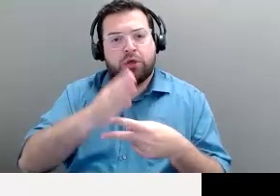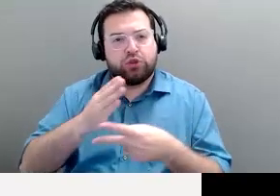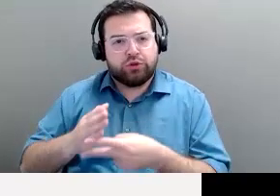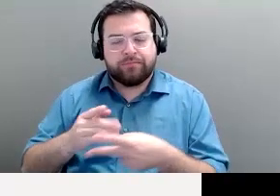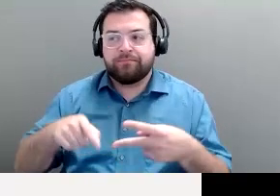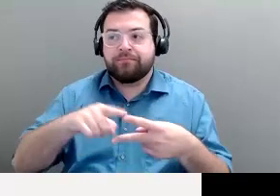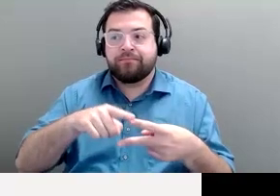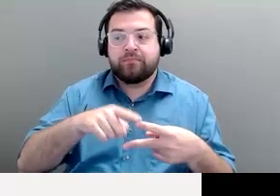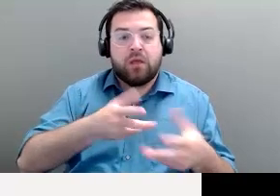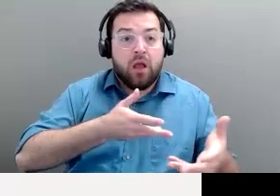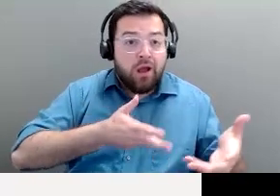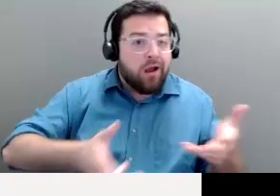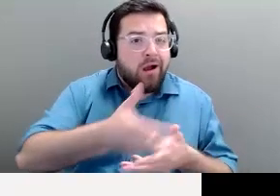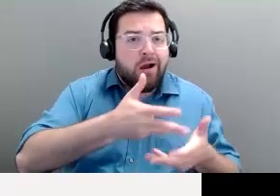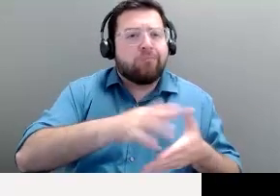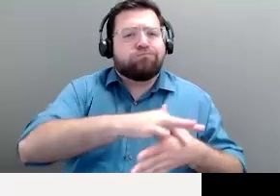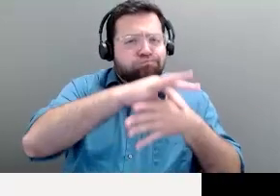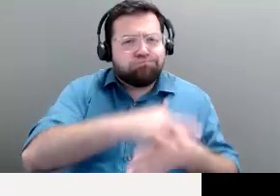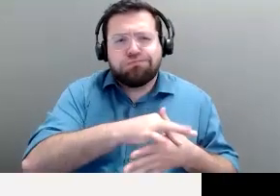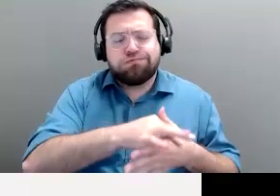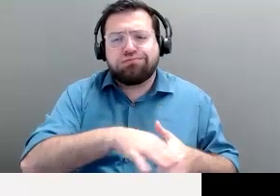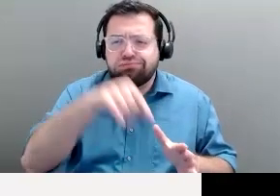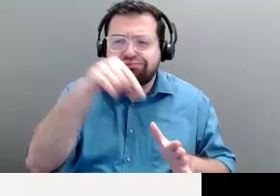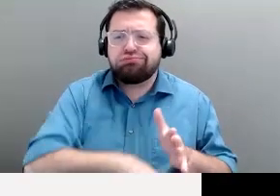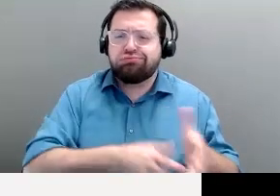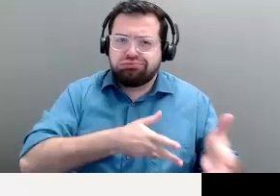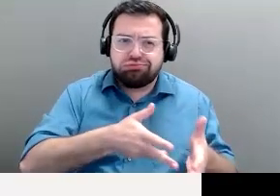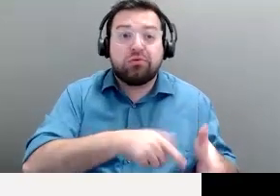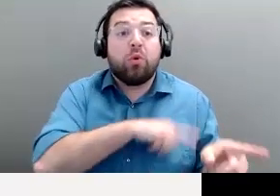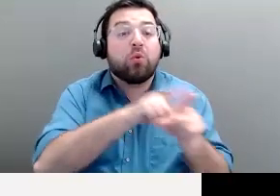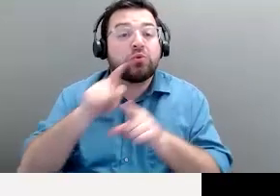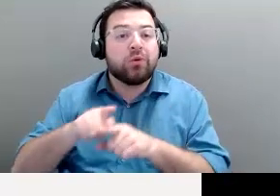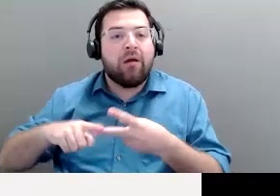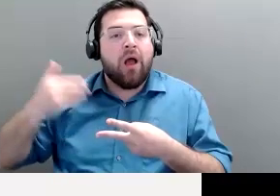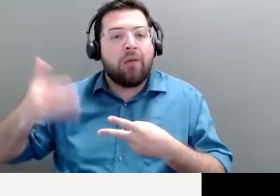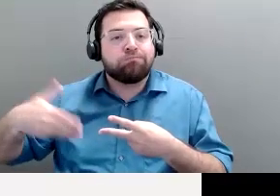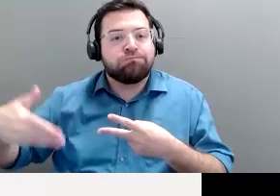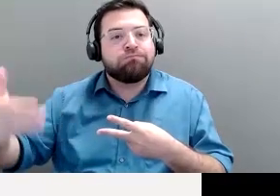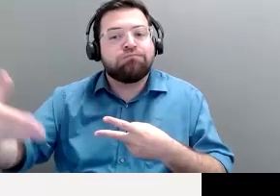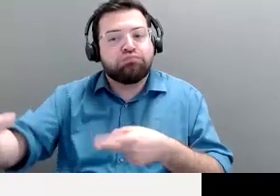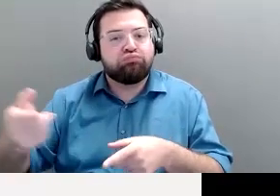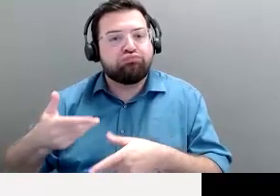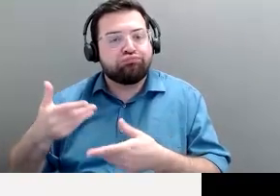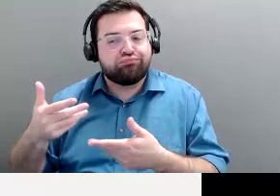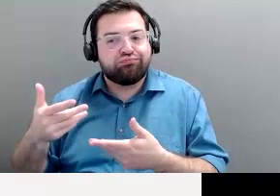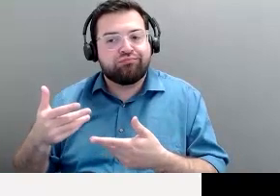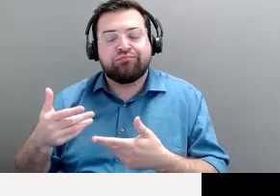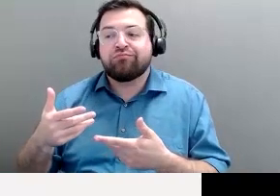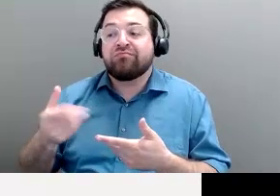and the substantive interactions are regular. So in the first part, substantive interactions includes